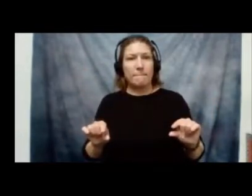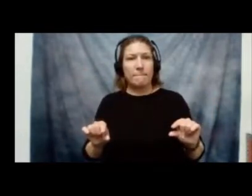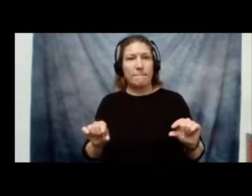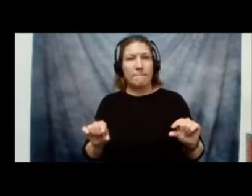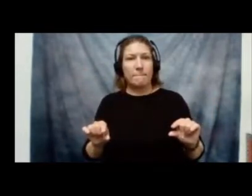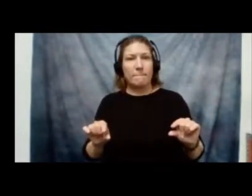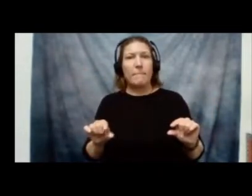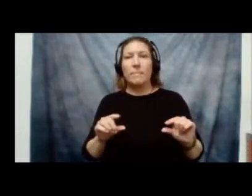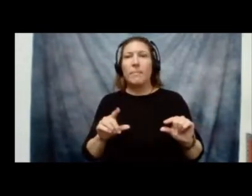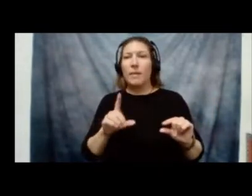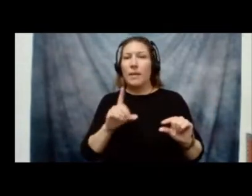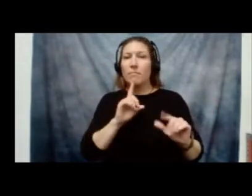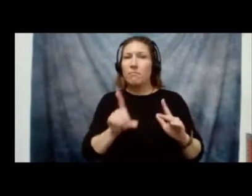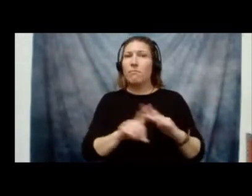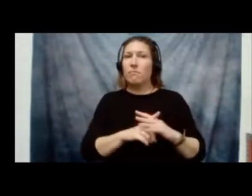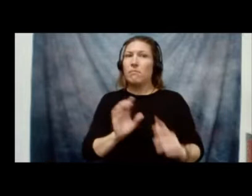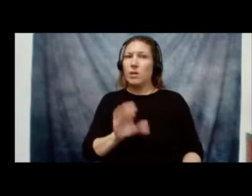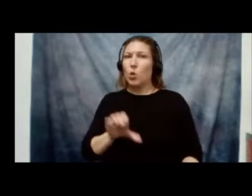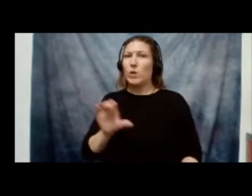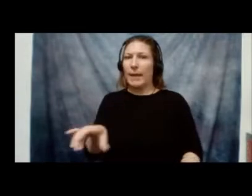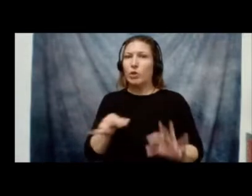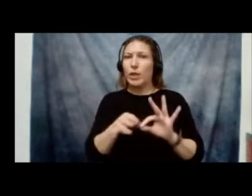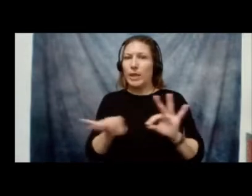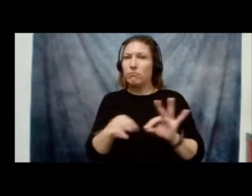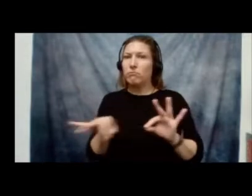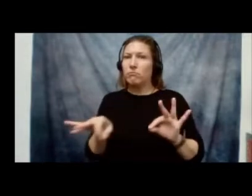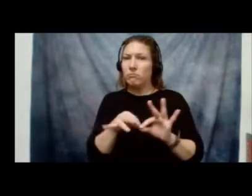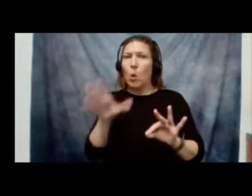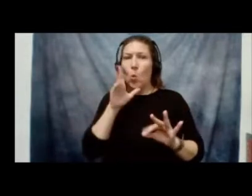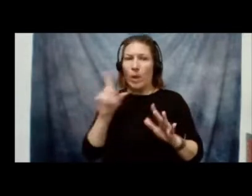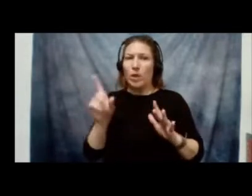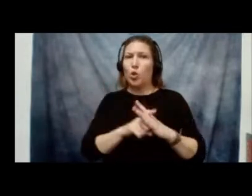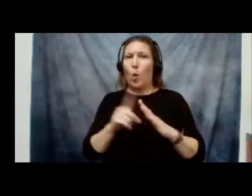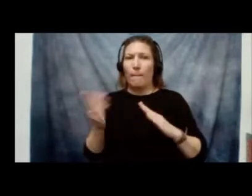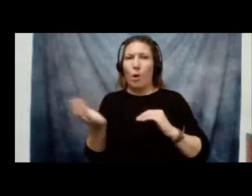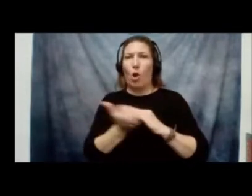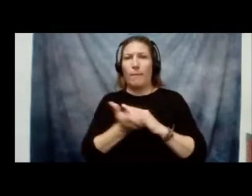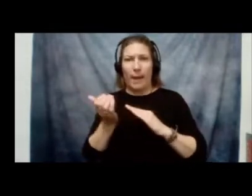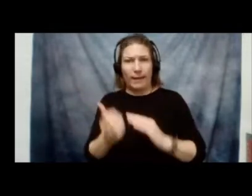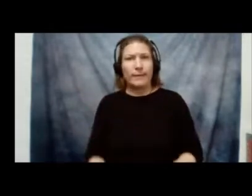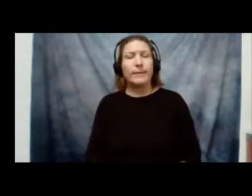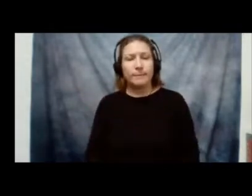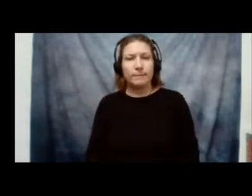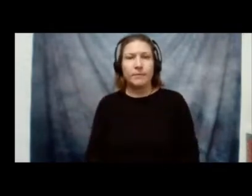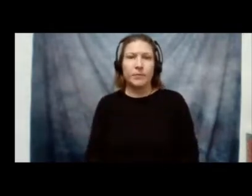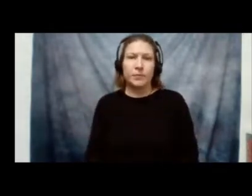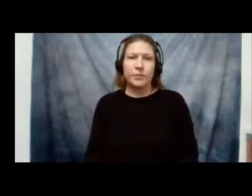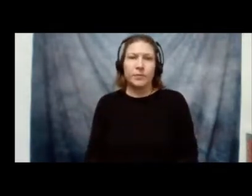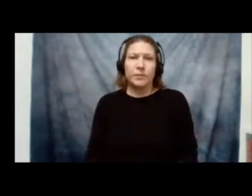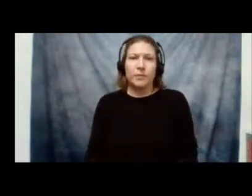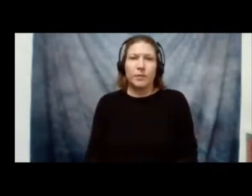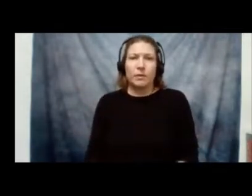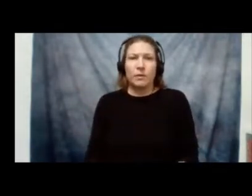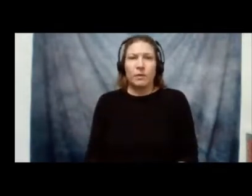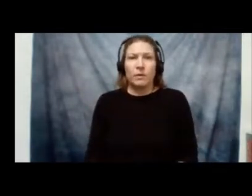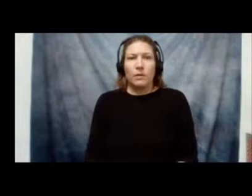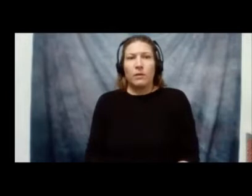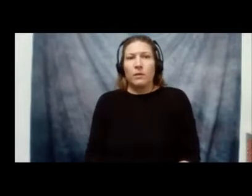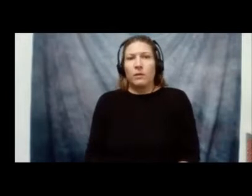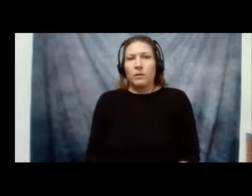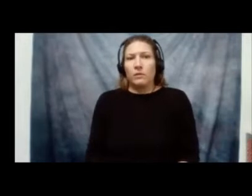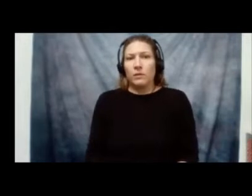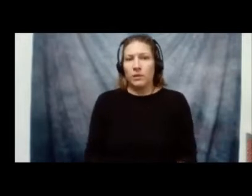real time closed captioning for you and that's basically one of the things that i like to do